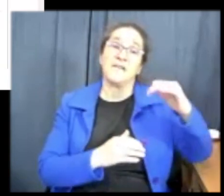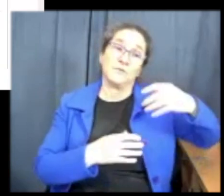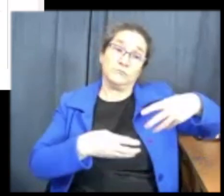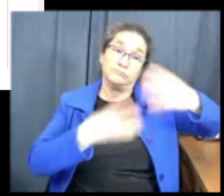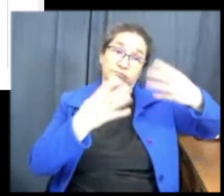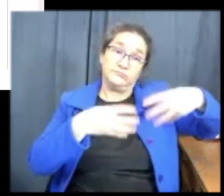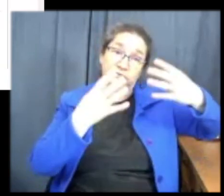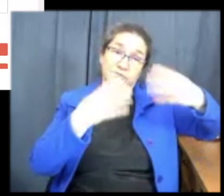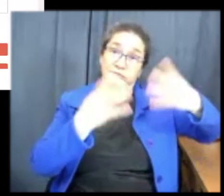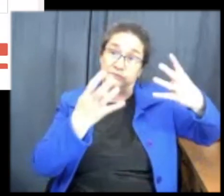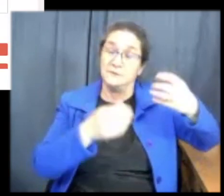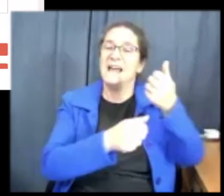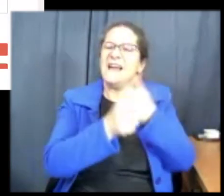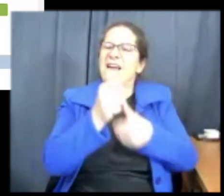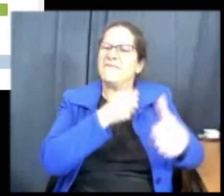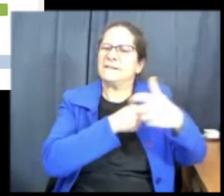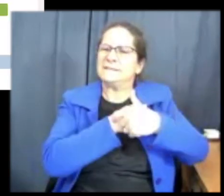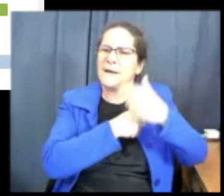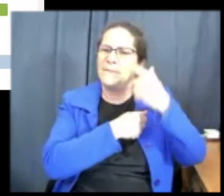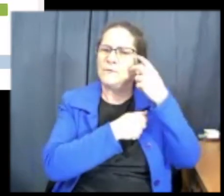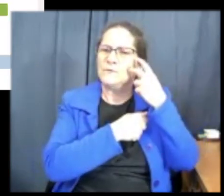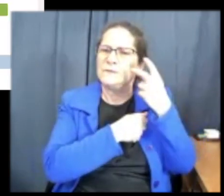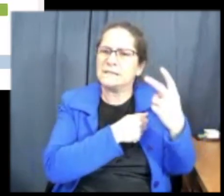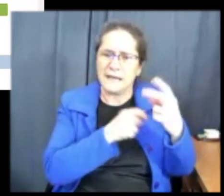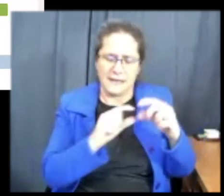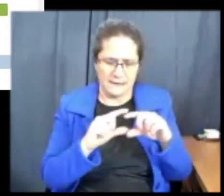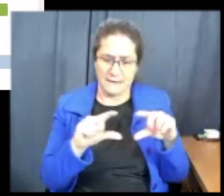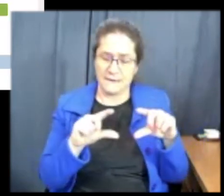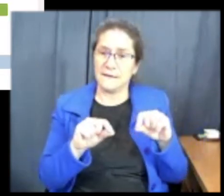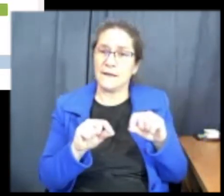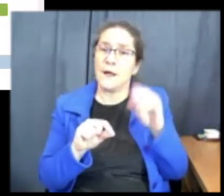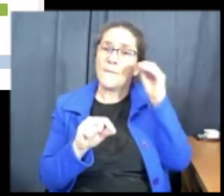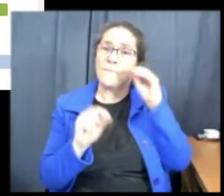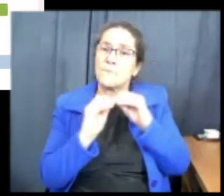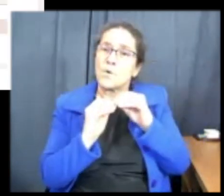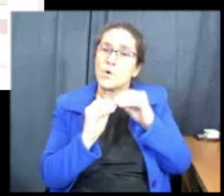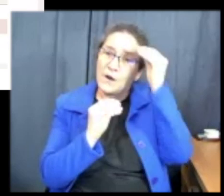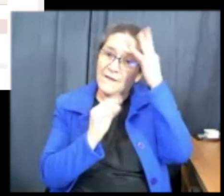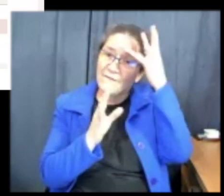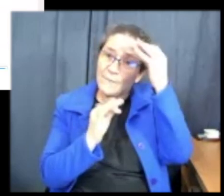you see that more information button you can click on that